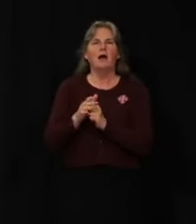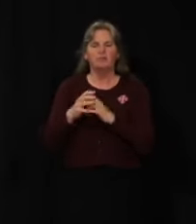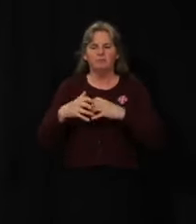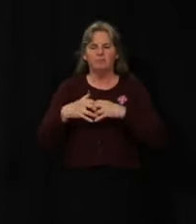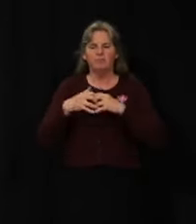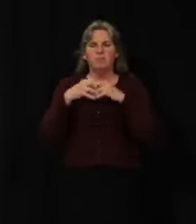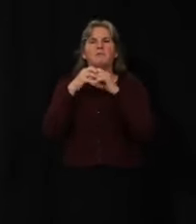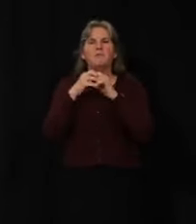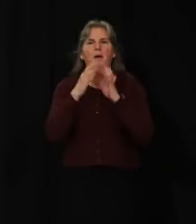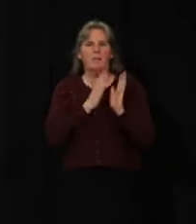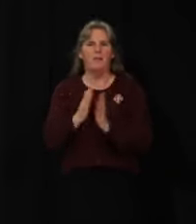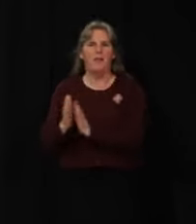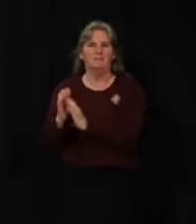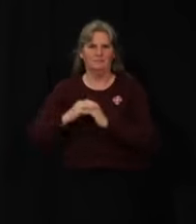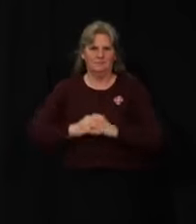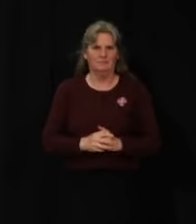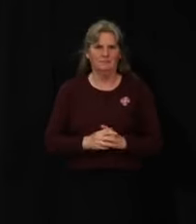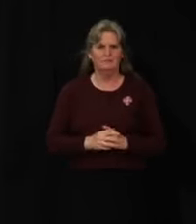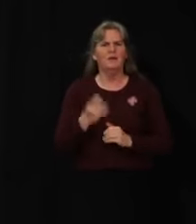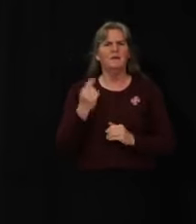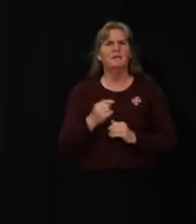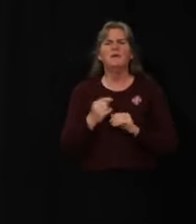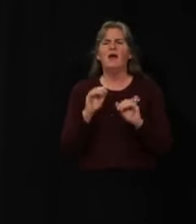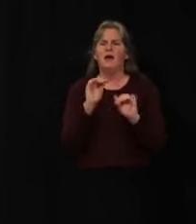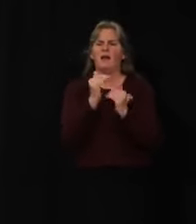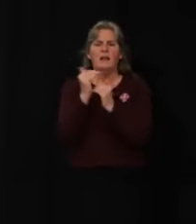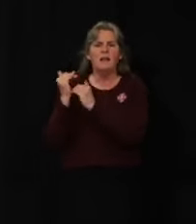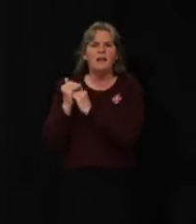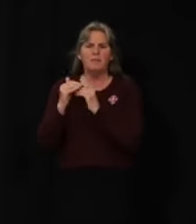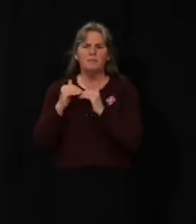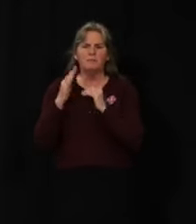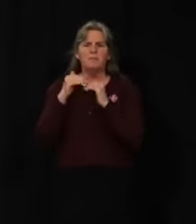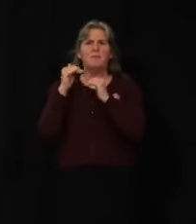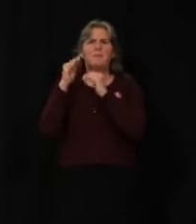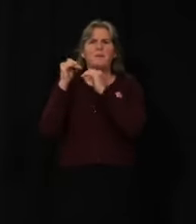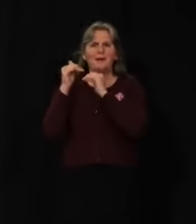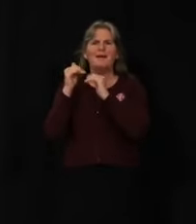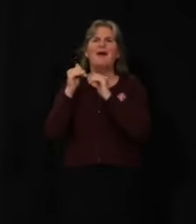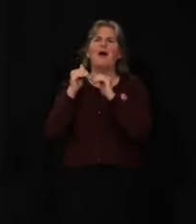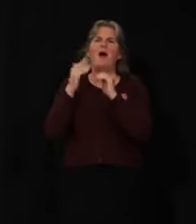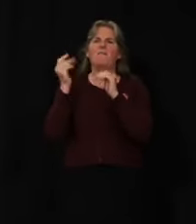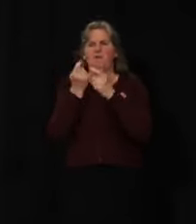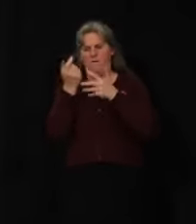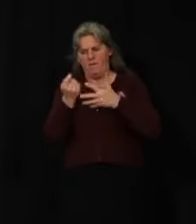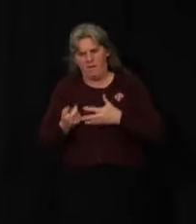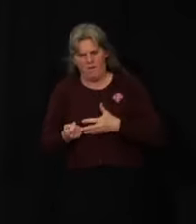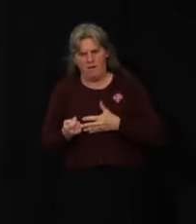This is the Yukon's plan for lifting COVID-19 restrictions and the plan outlines how we're